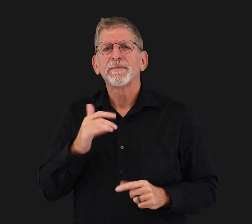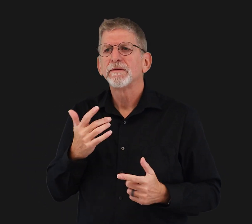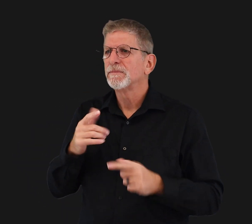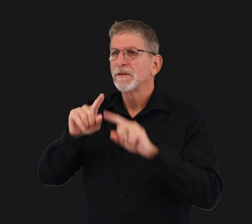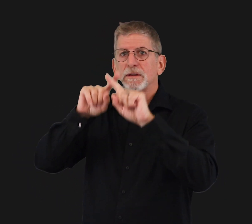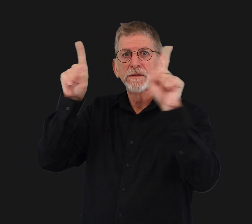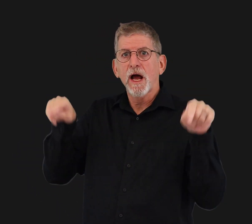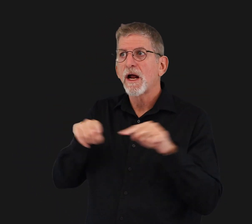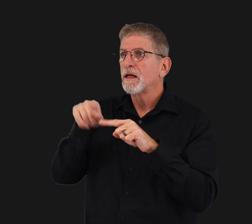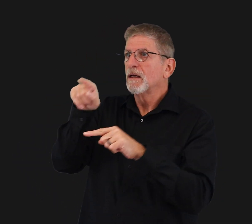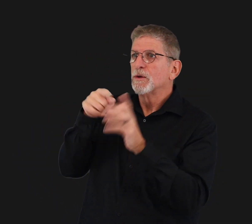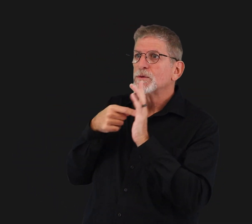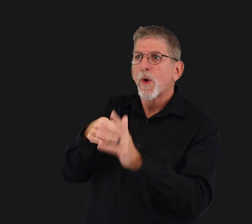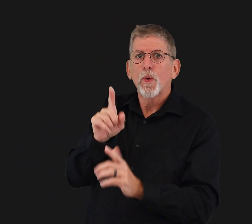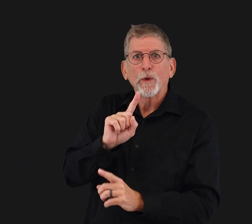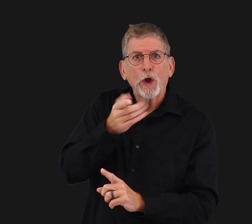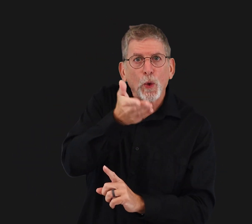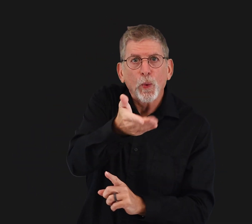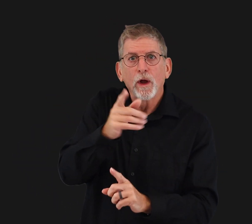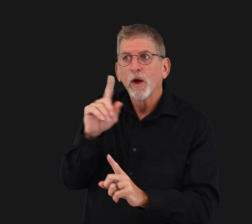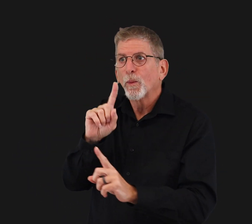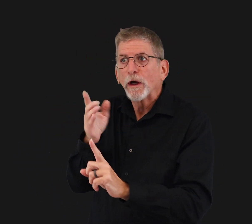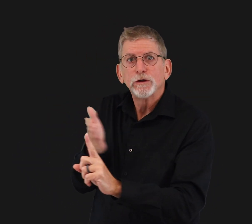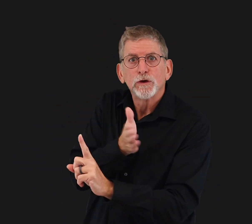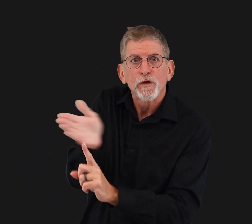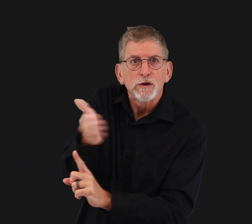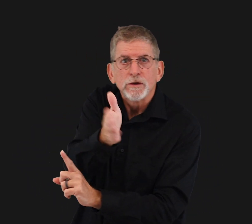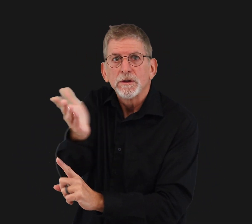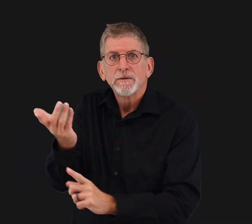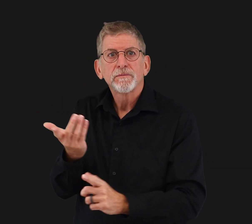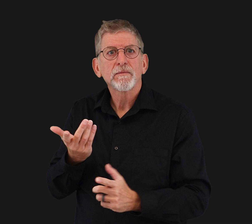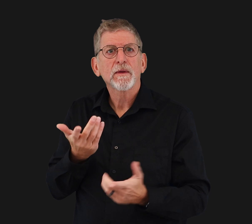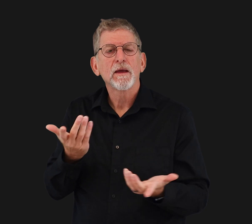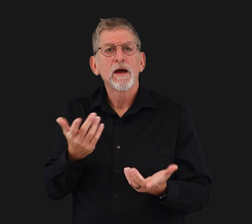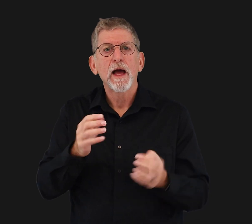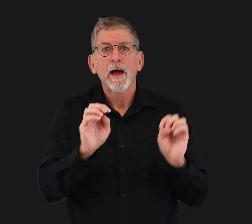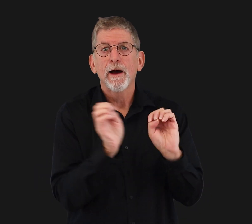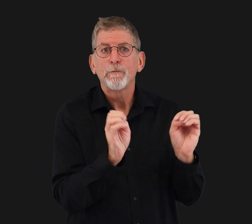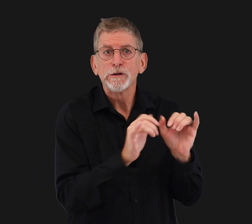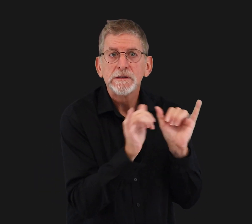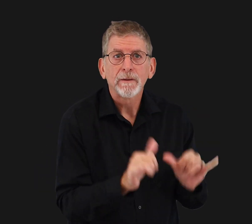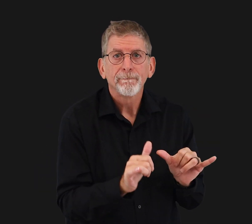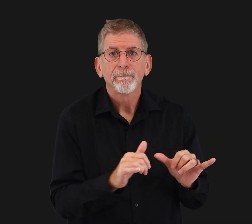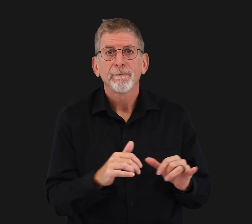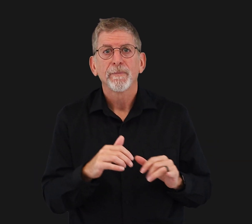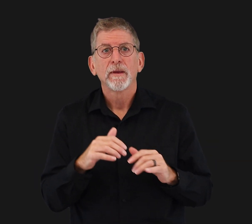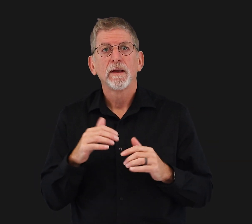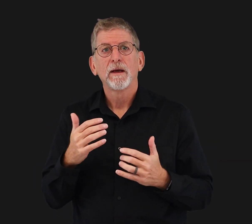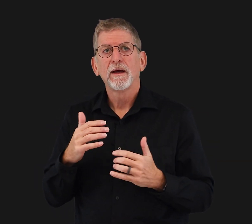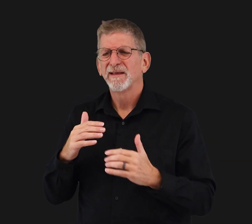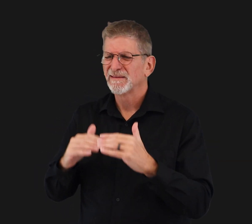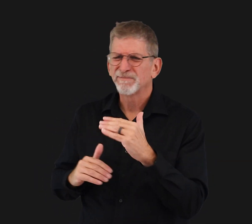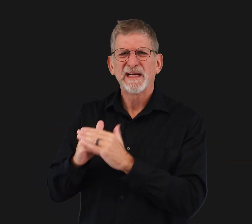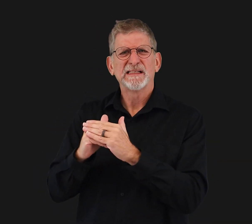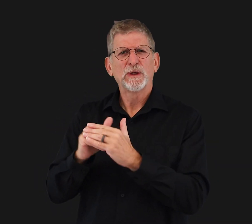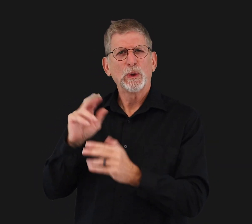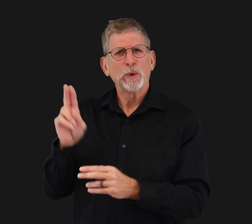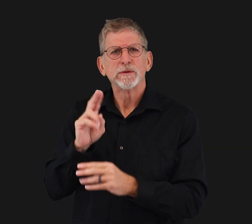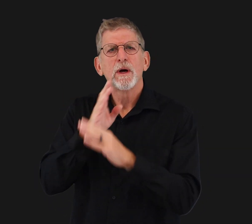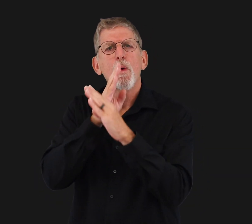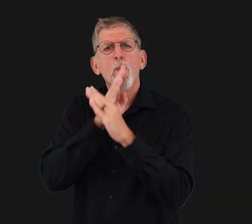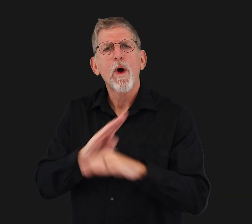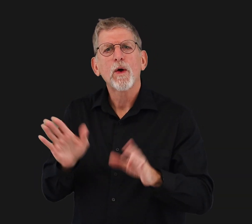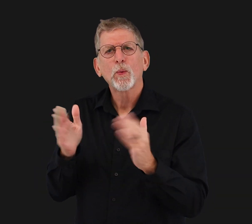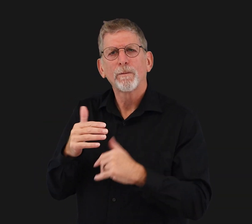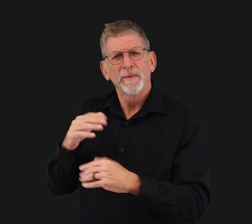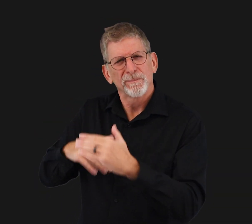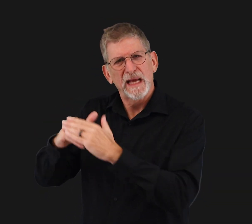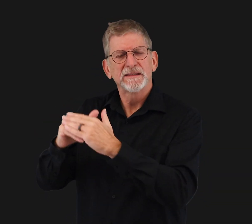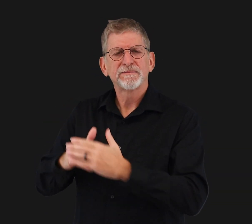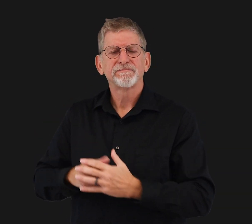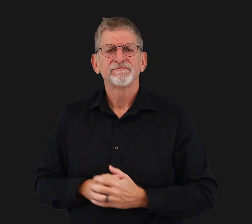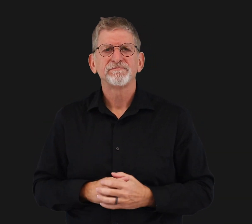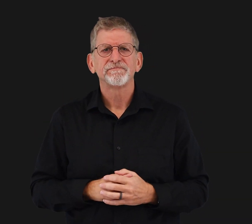(e.g., wayfinding signage, emergency systems, maximizing use of quiet rooms)